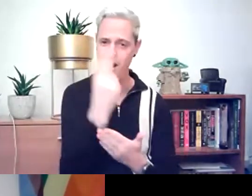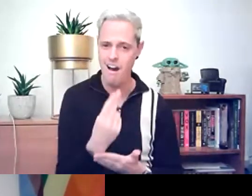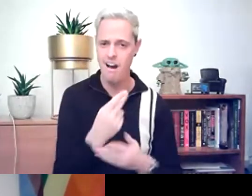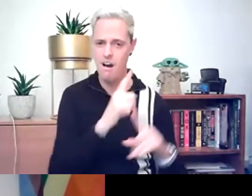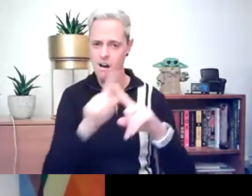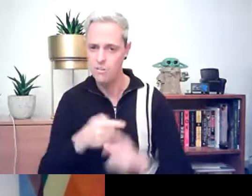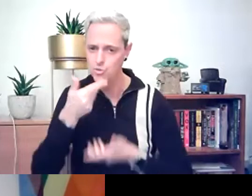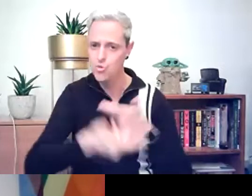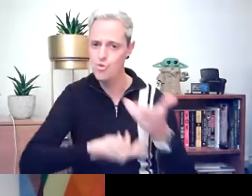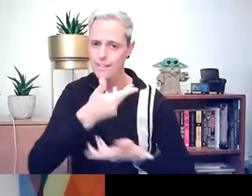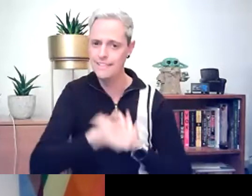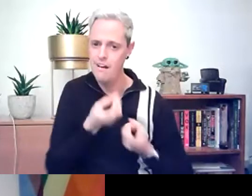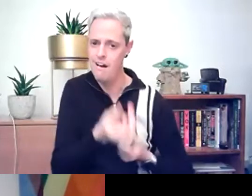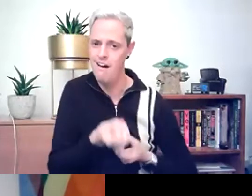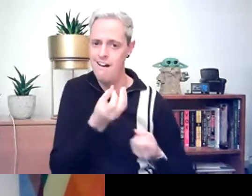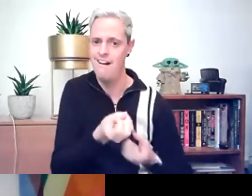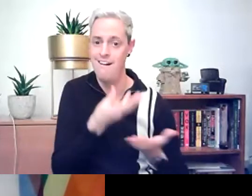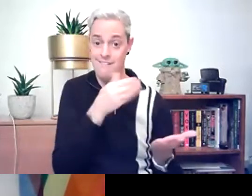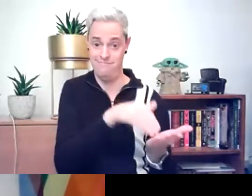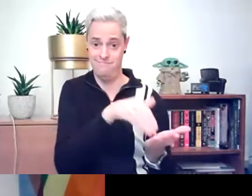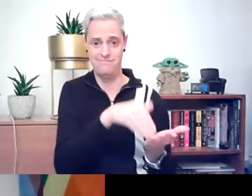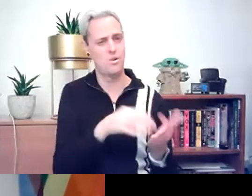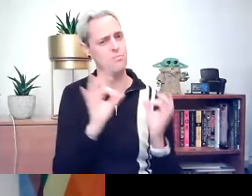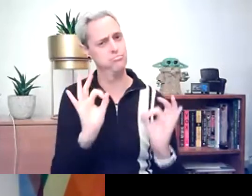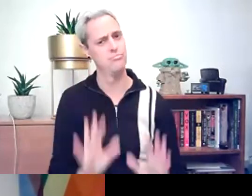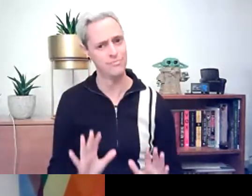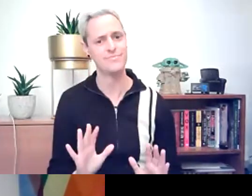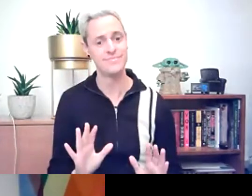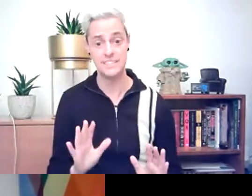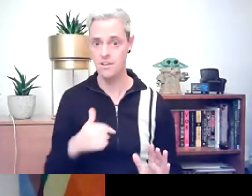but check out the website check and just see it some initially when we started TBA was